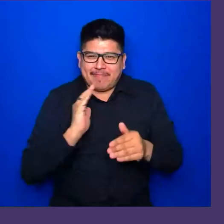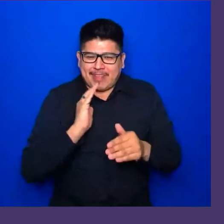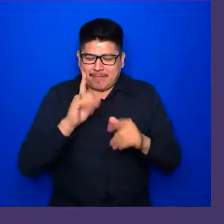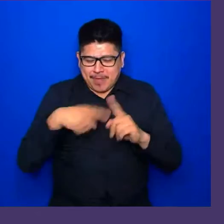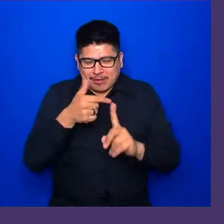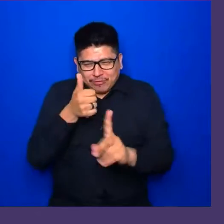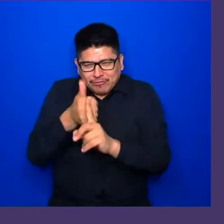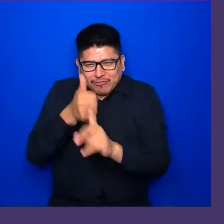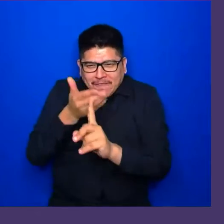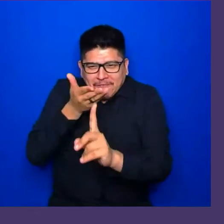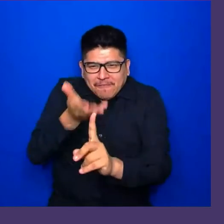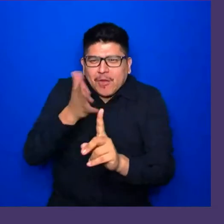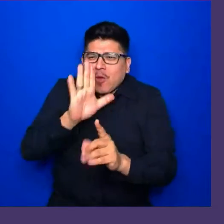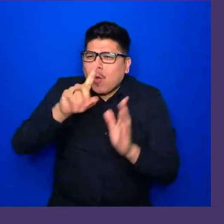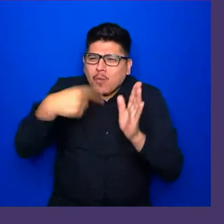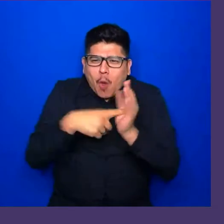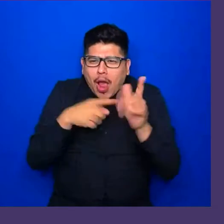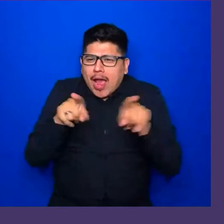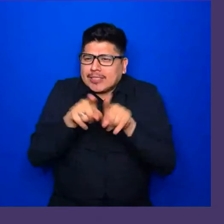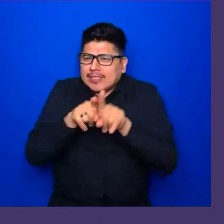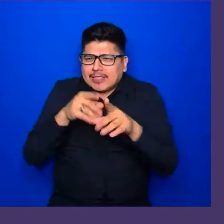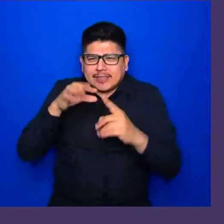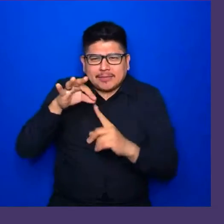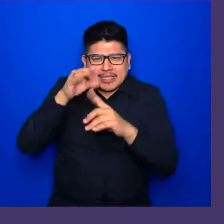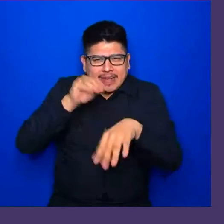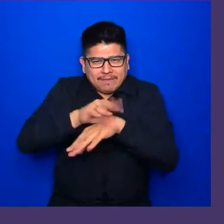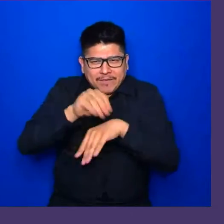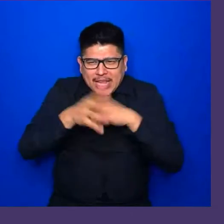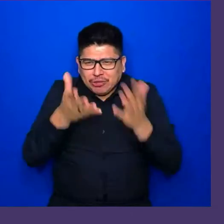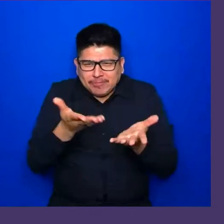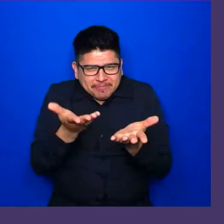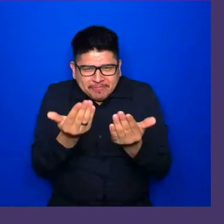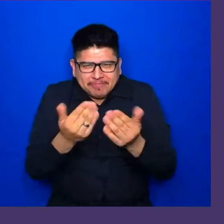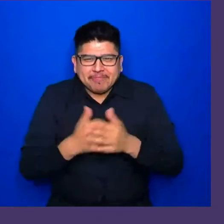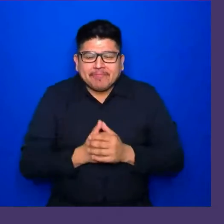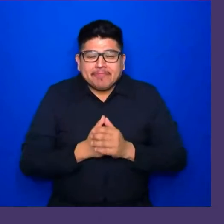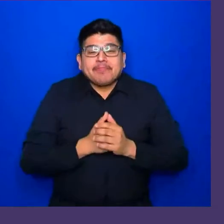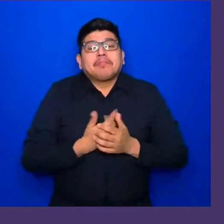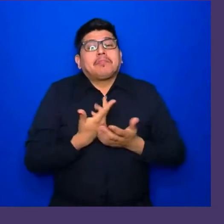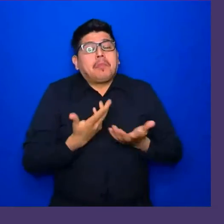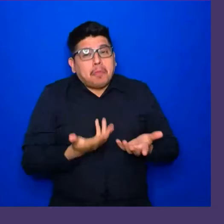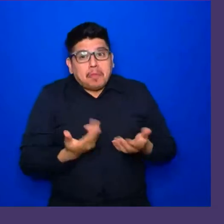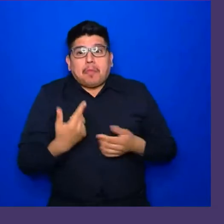Sara Minkara: I lead the US Government Foreign Policy on Disability